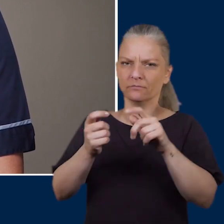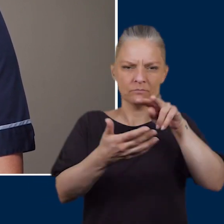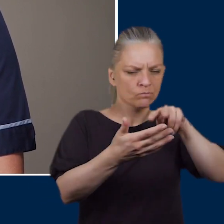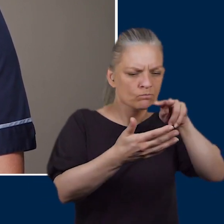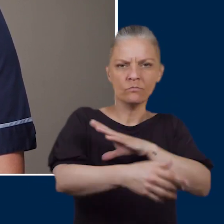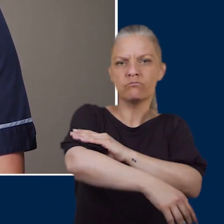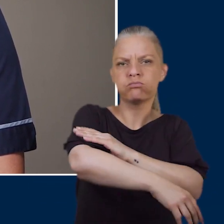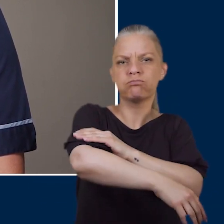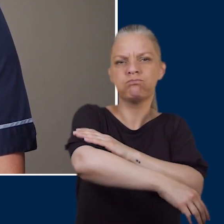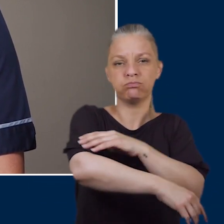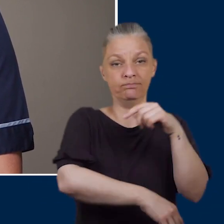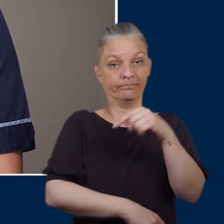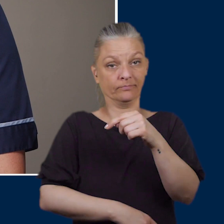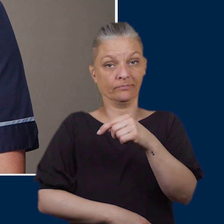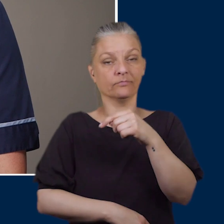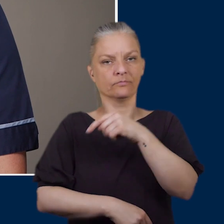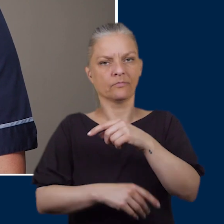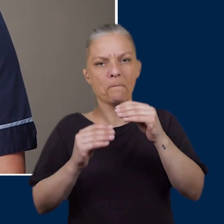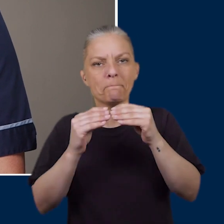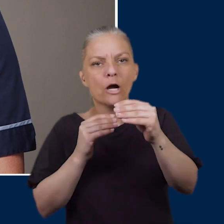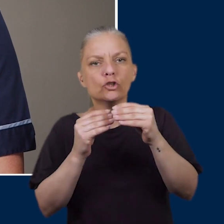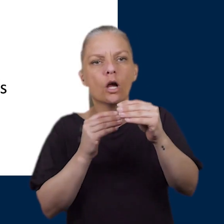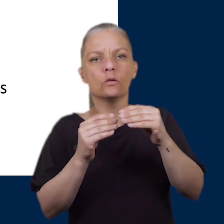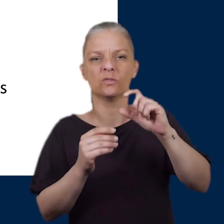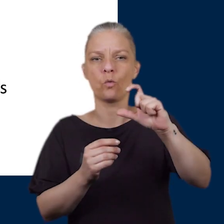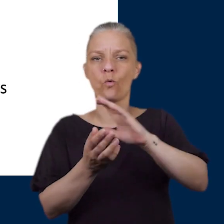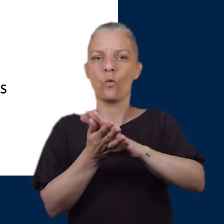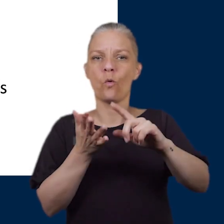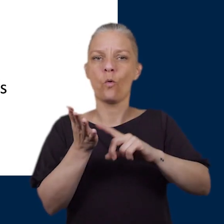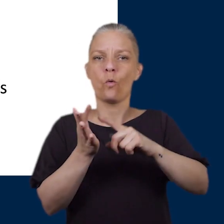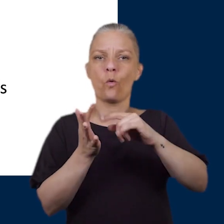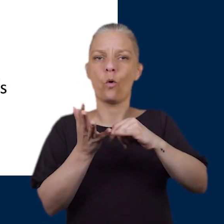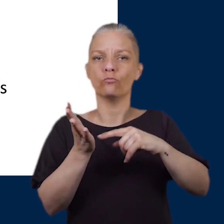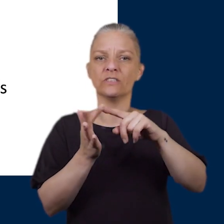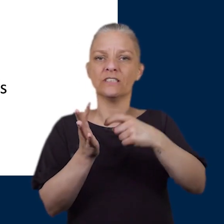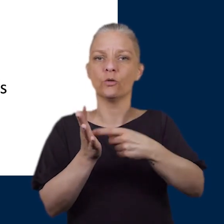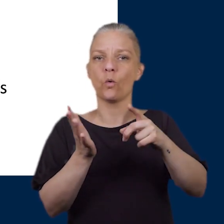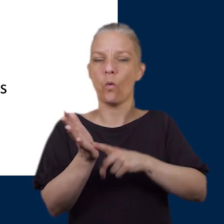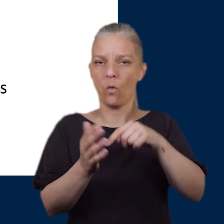lab. But how are blood glucose levels measured. The blood test to check your glucose levels is